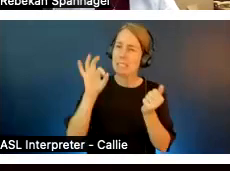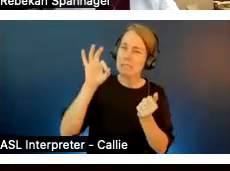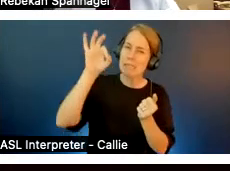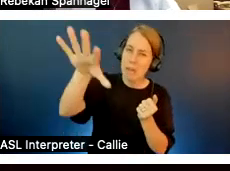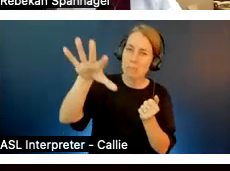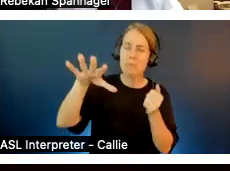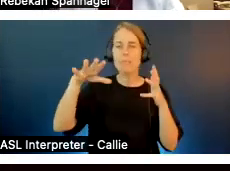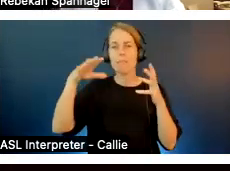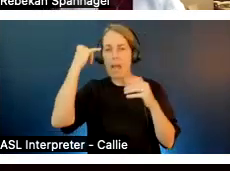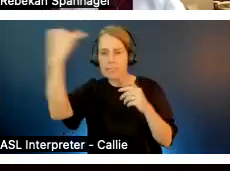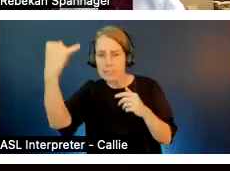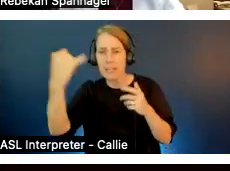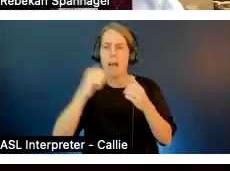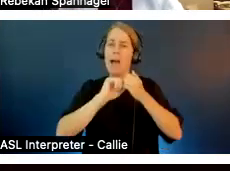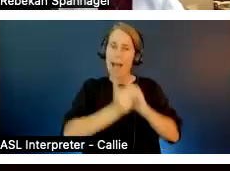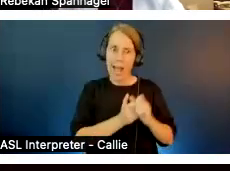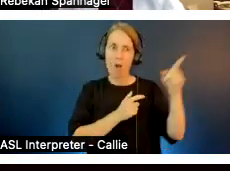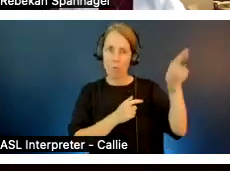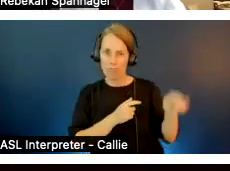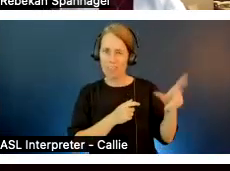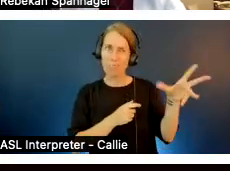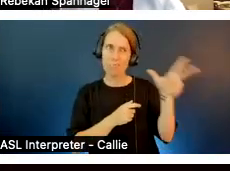how this information would be useful to you so for that i'm going to go ahead and turn